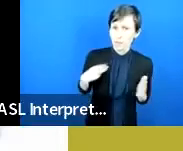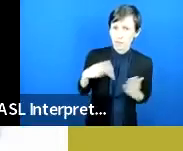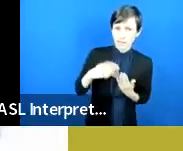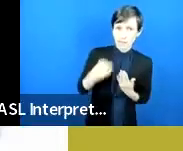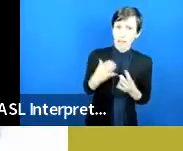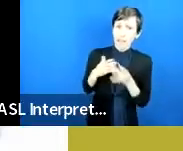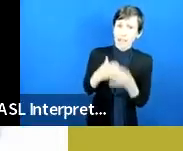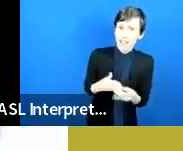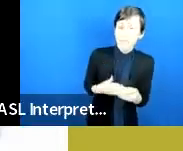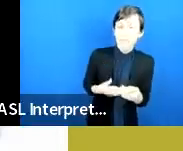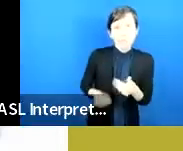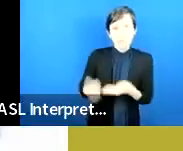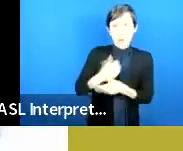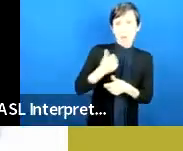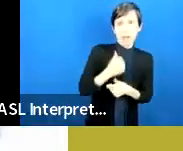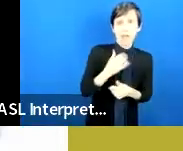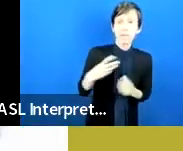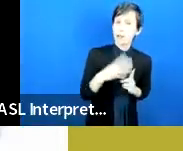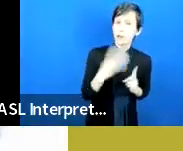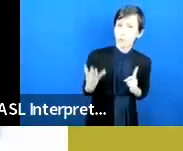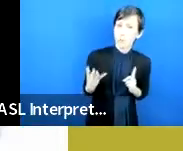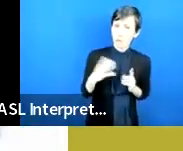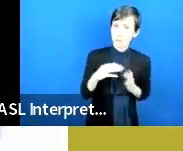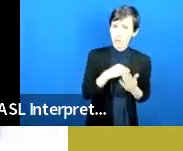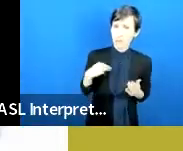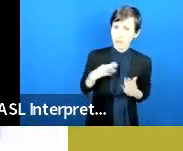and trans people in service of our incredible communities.